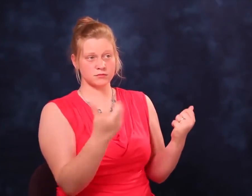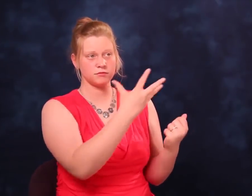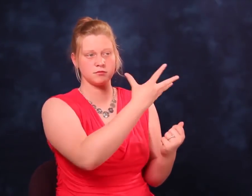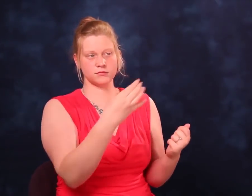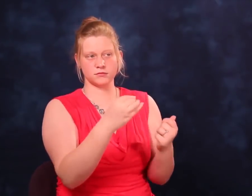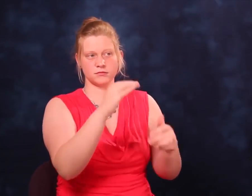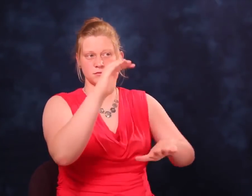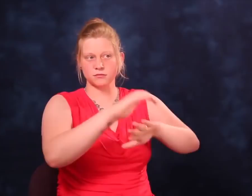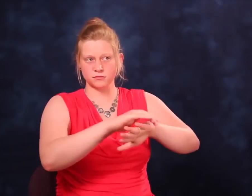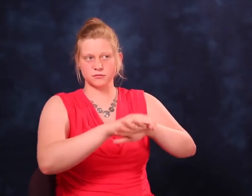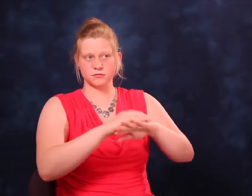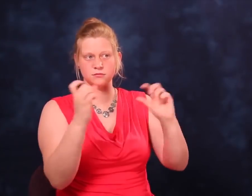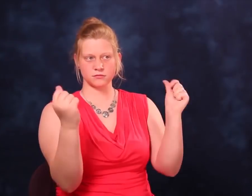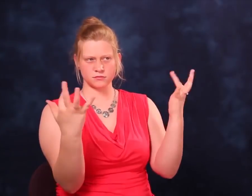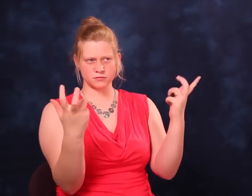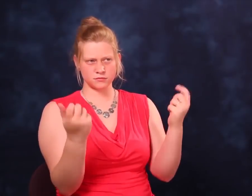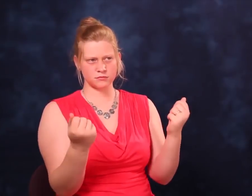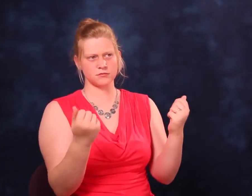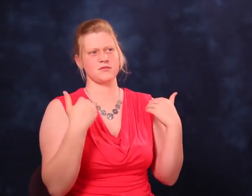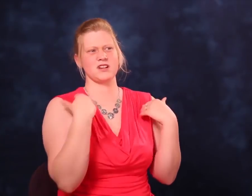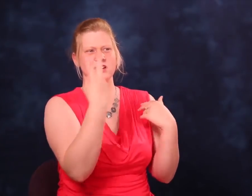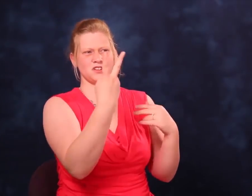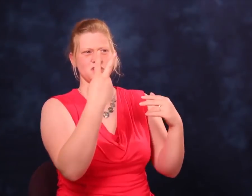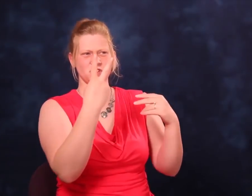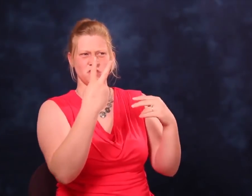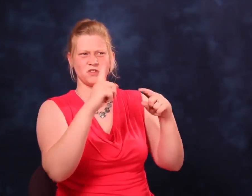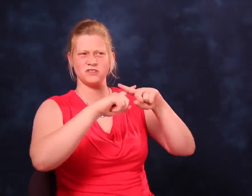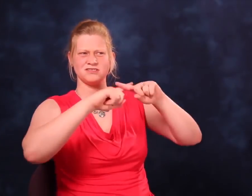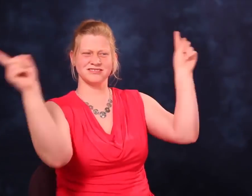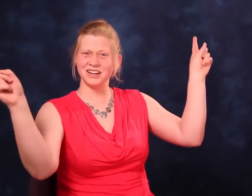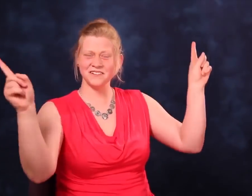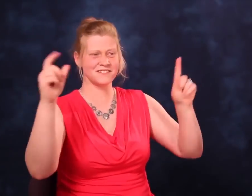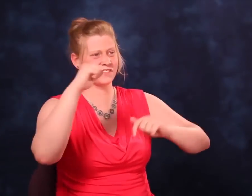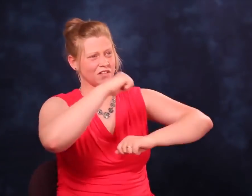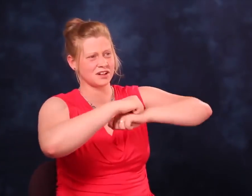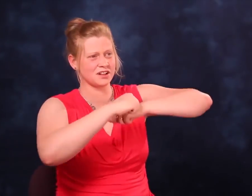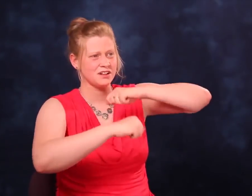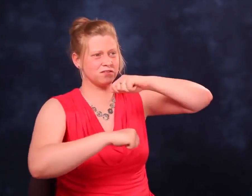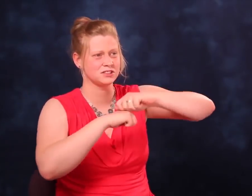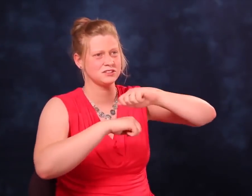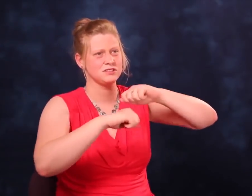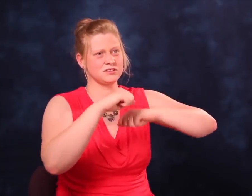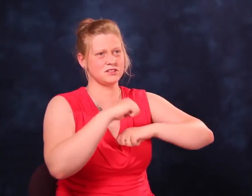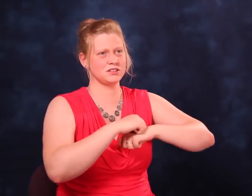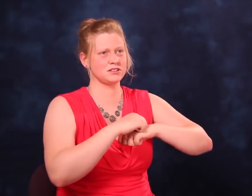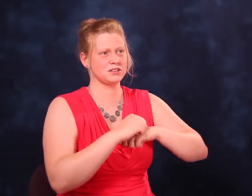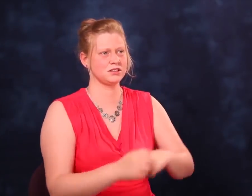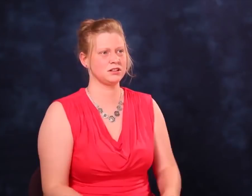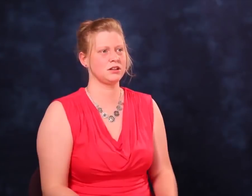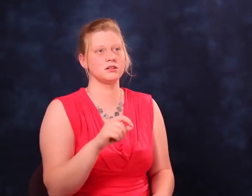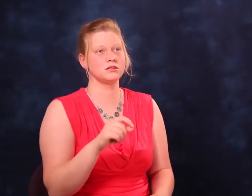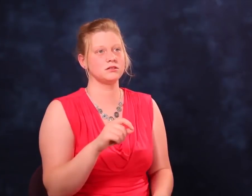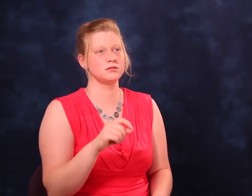American Sign Language and Signed English have two entirely different structures.